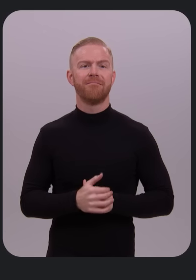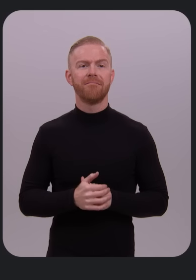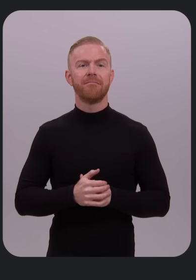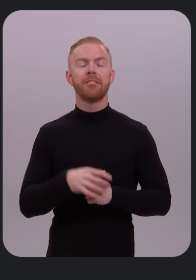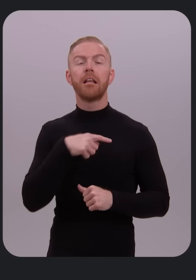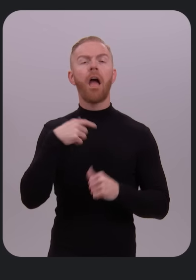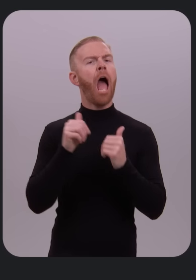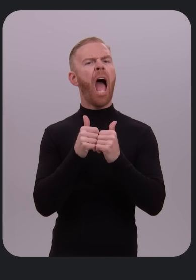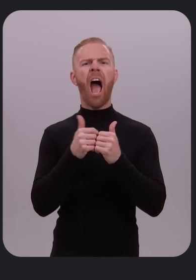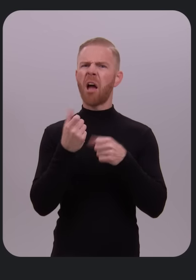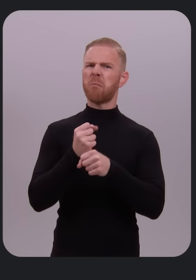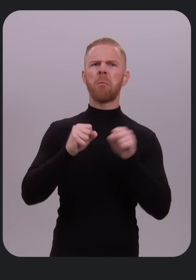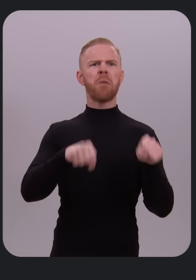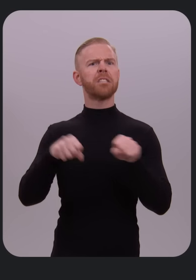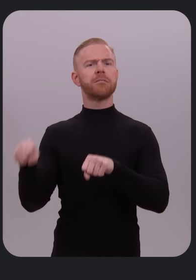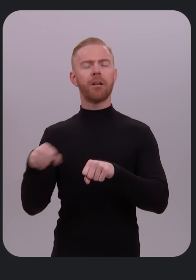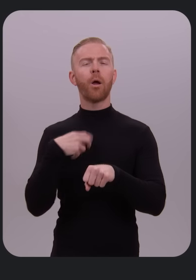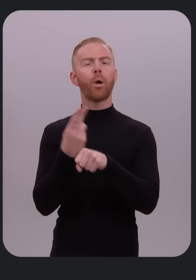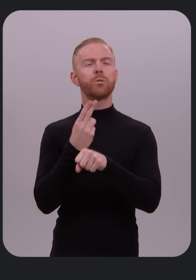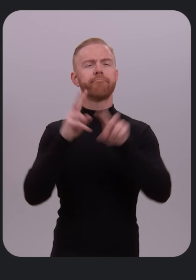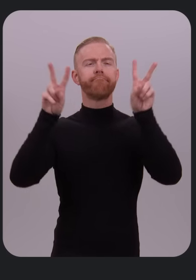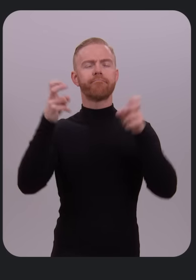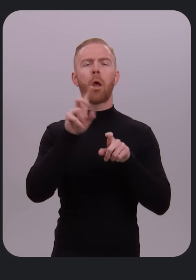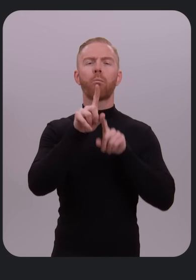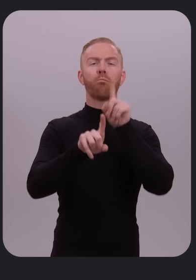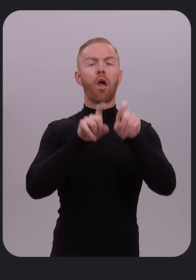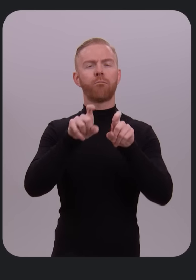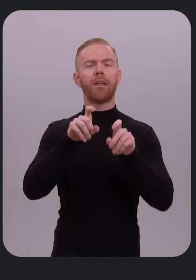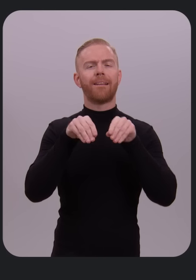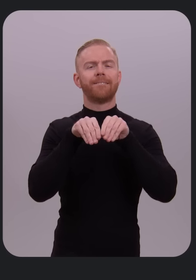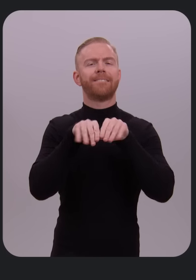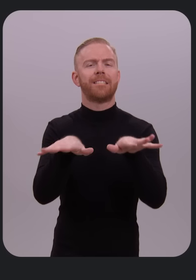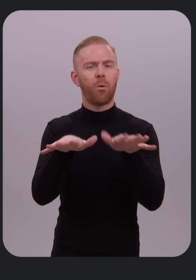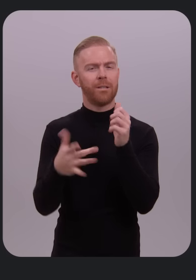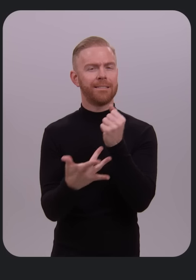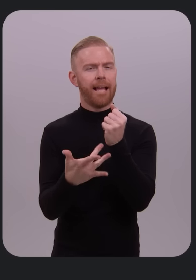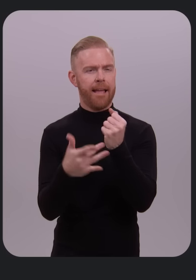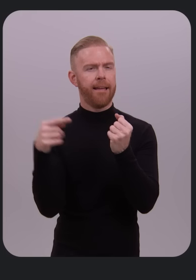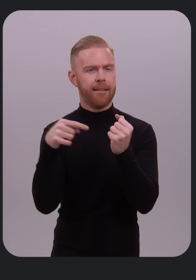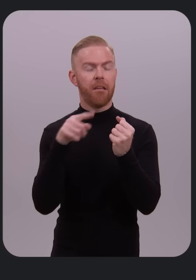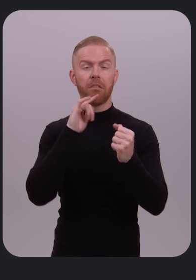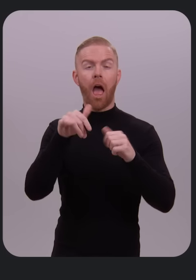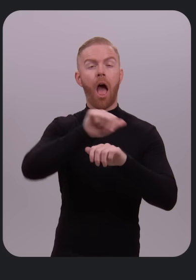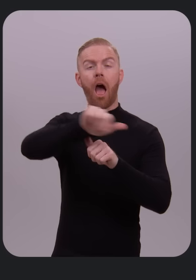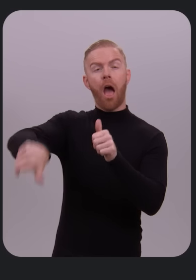we call our query fan-out technique. Now, under the hood, Search recognizes when a question